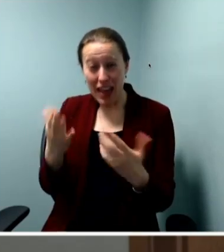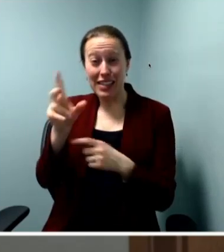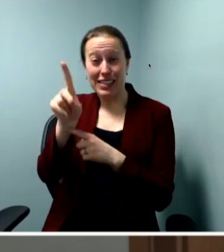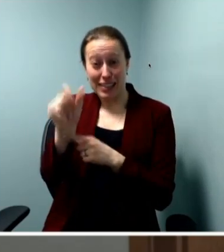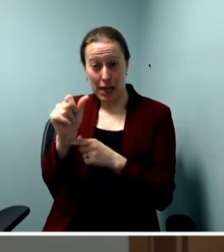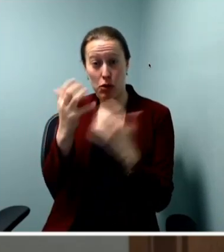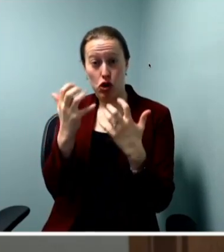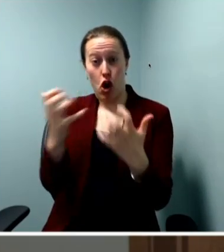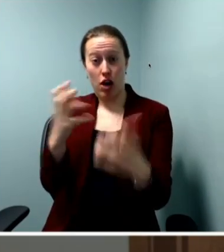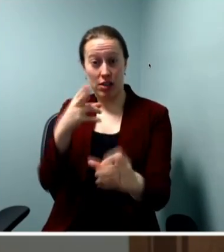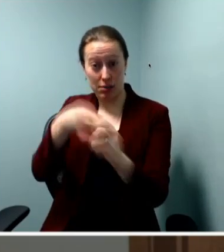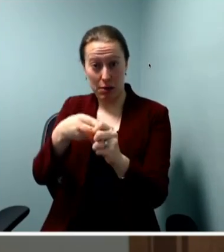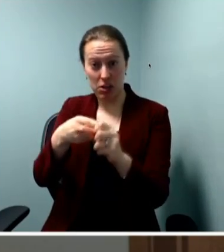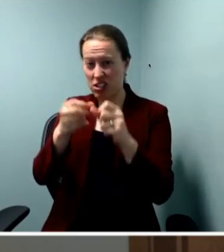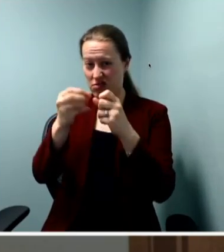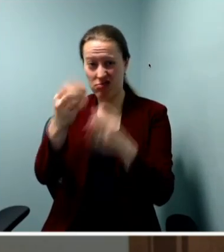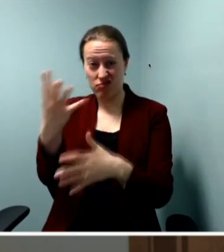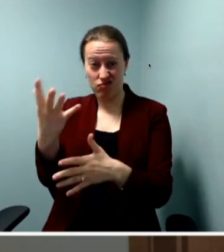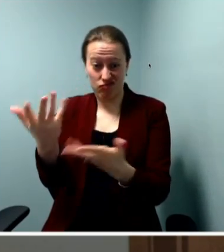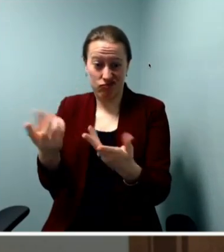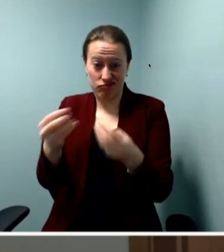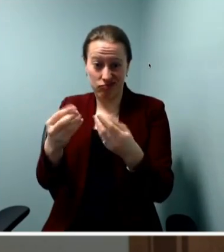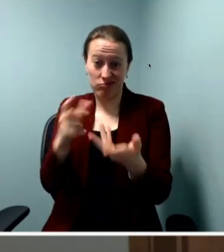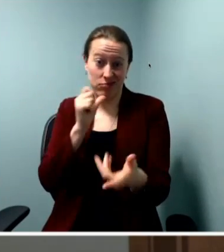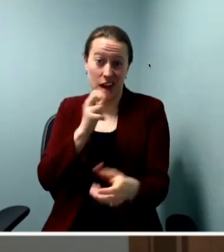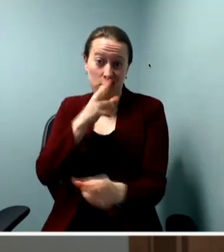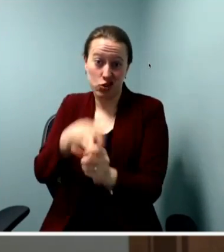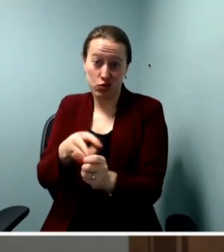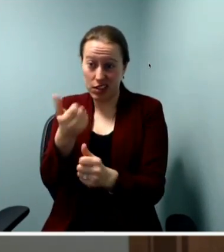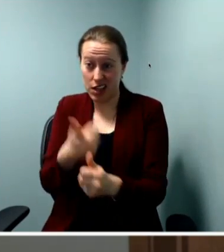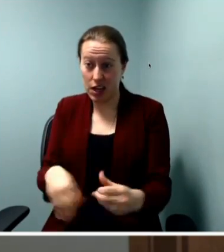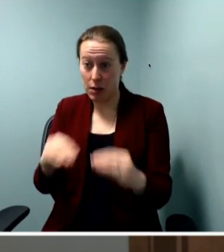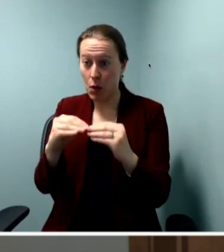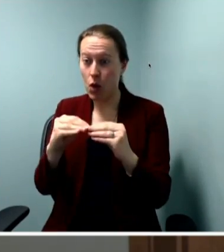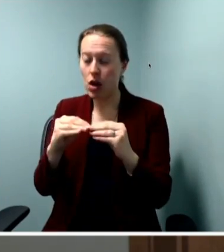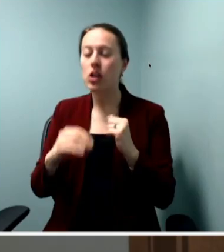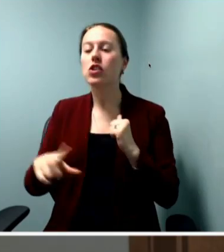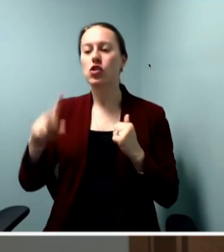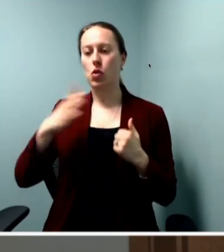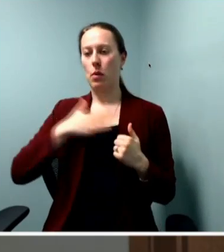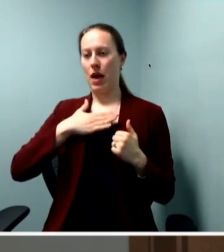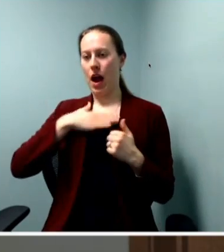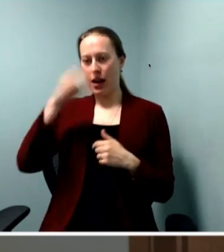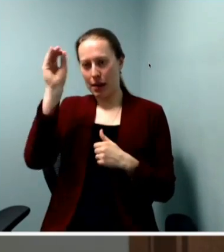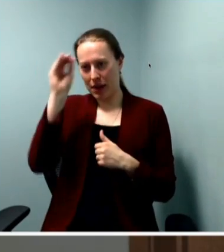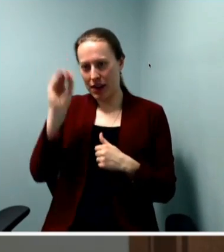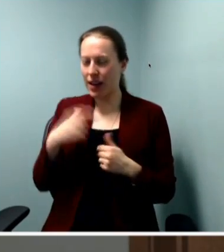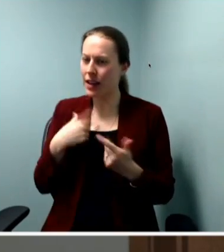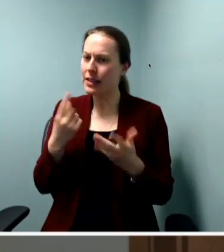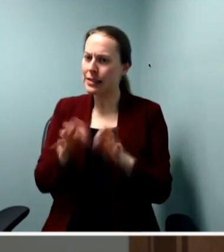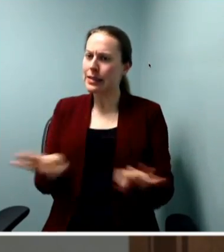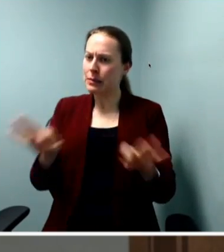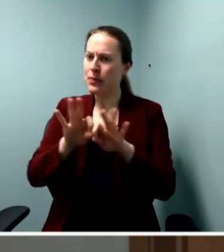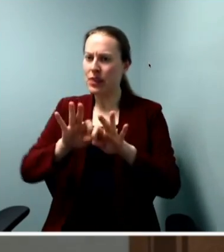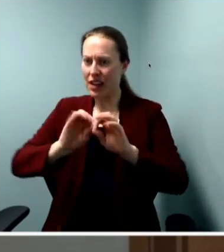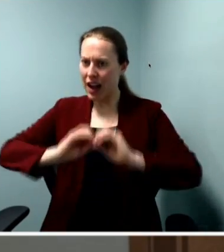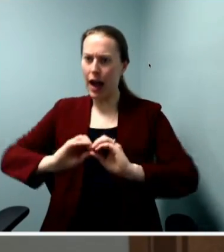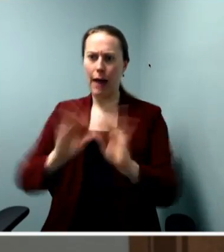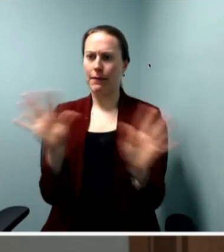So, I do feel like we have to make it, in some ways, obvious, so that people like me are going to see it